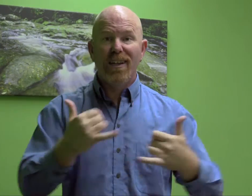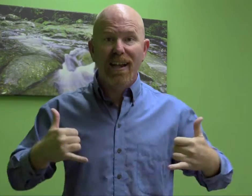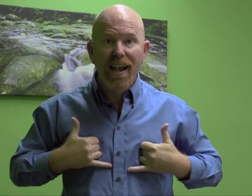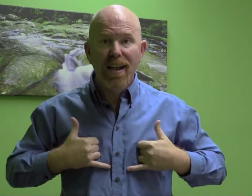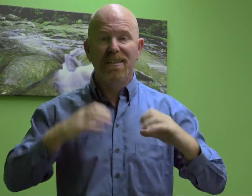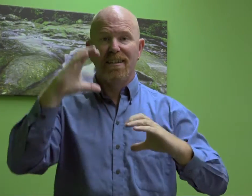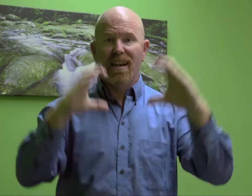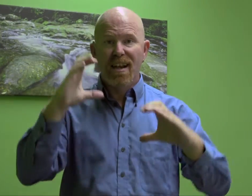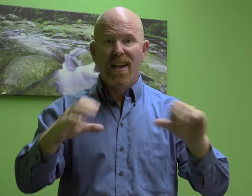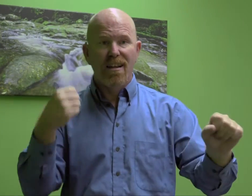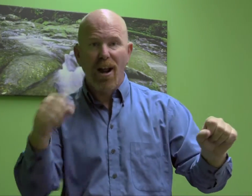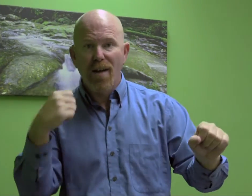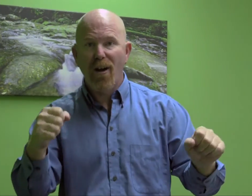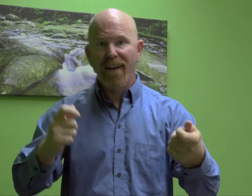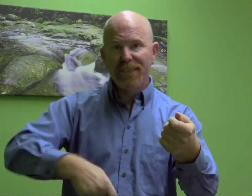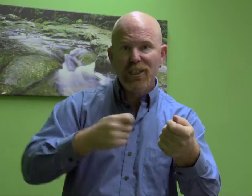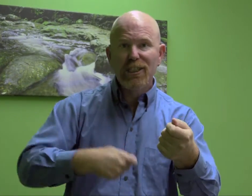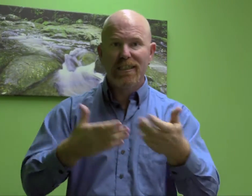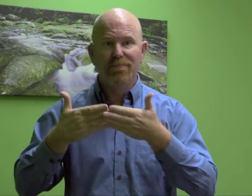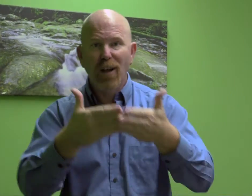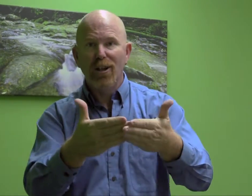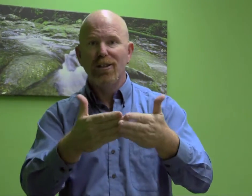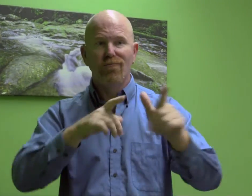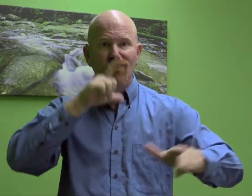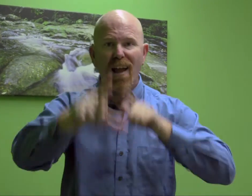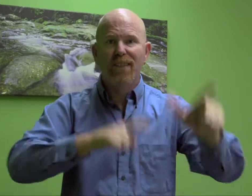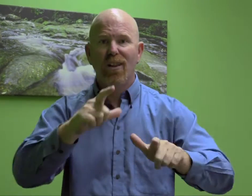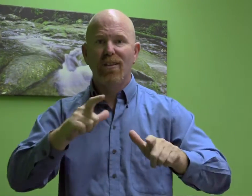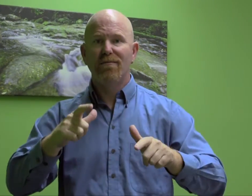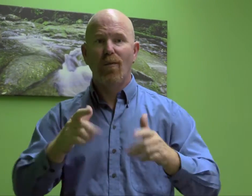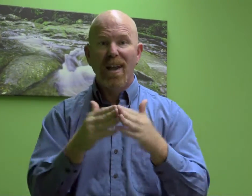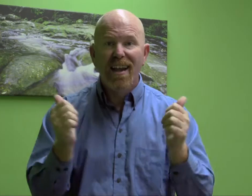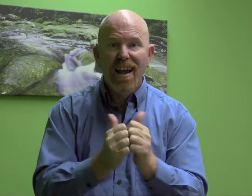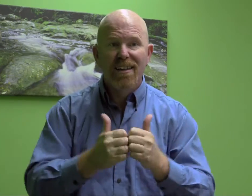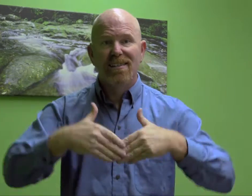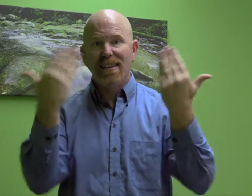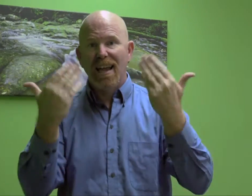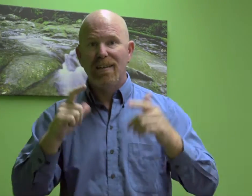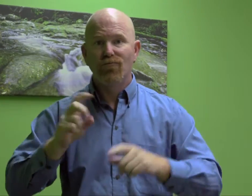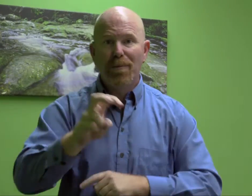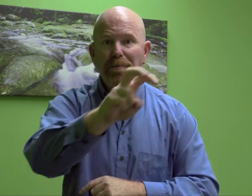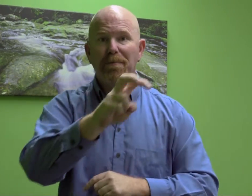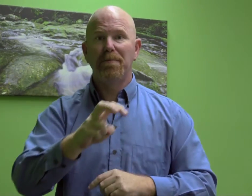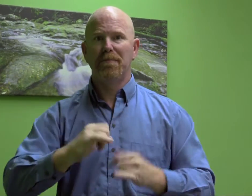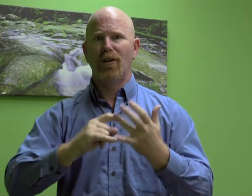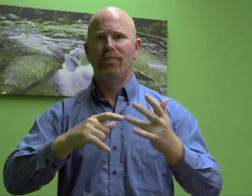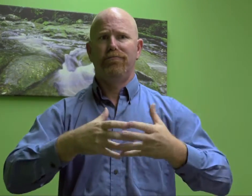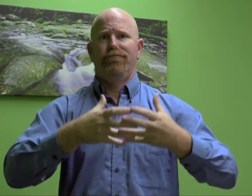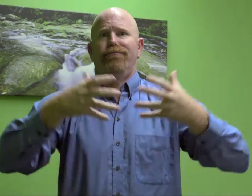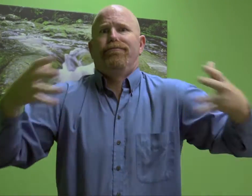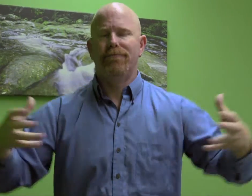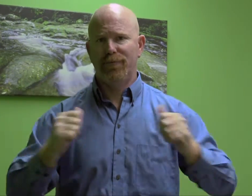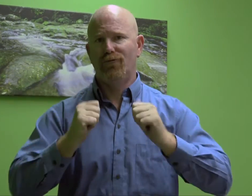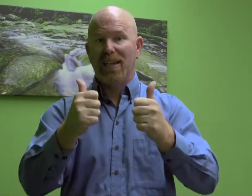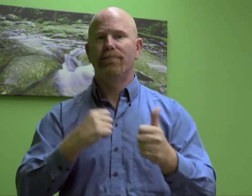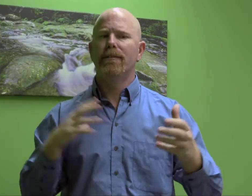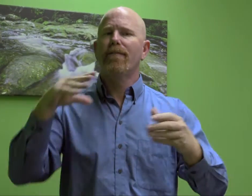like, camping, caravanning, motorbike riding, fishing, day trips and that was great.